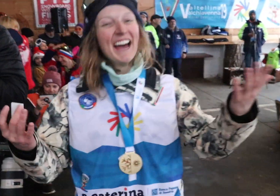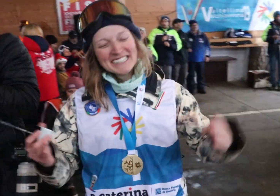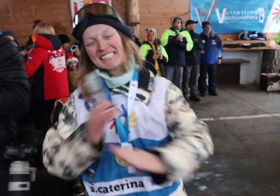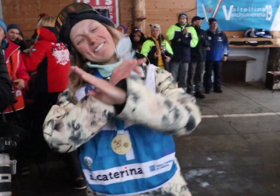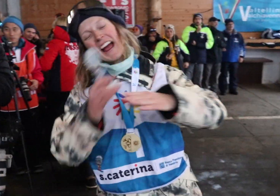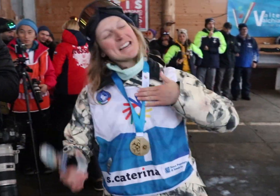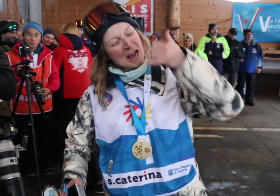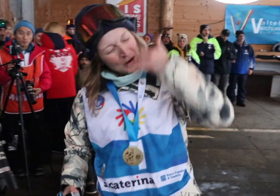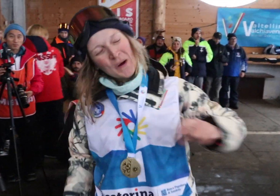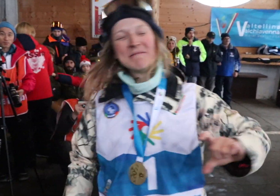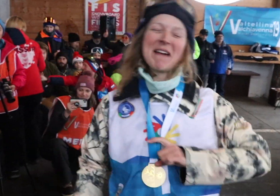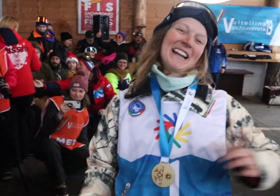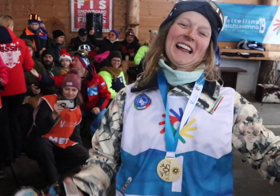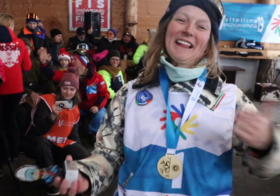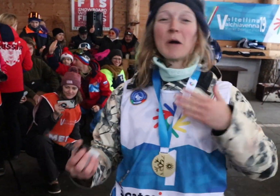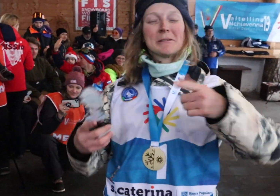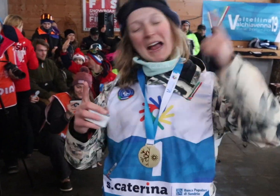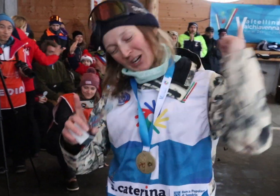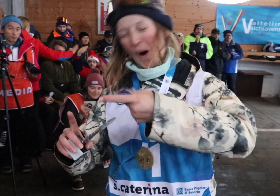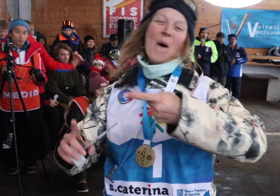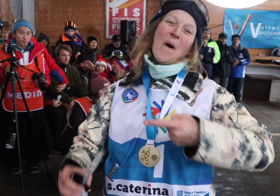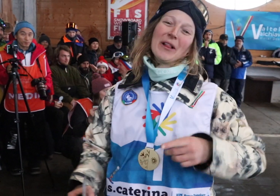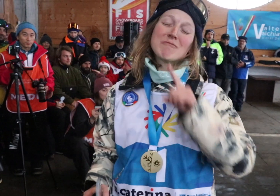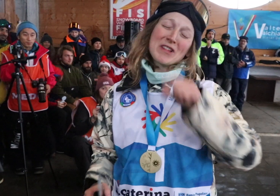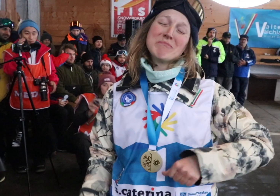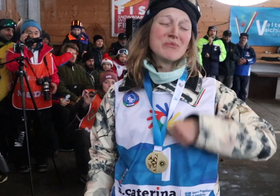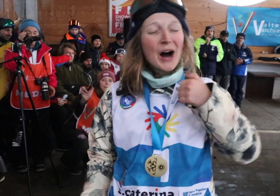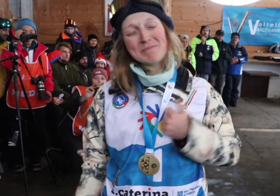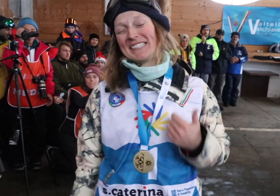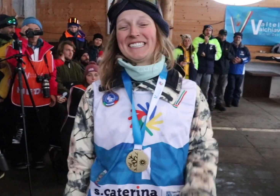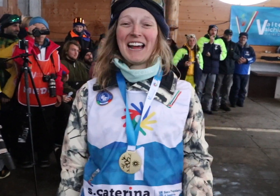I defended my gold medal! That was my goal and I’m really proud of myself!